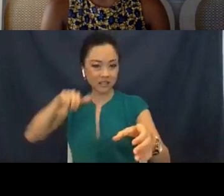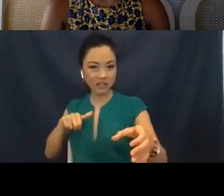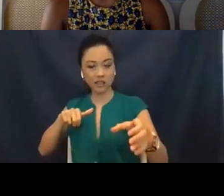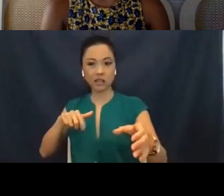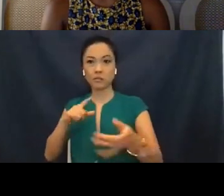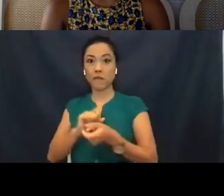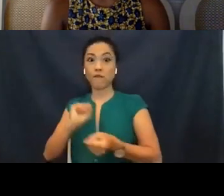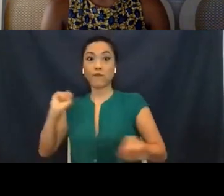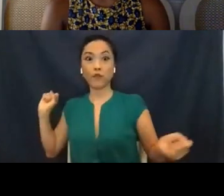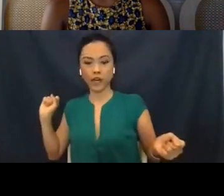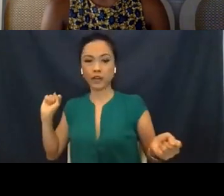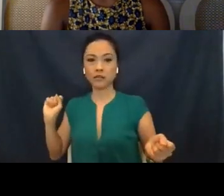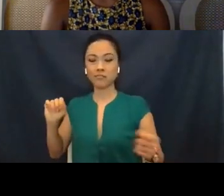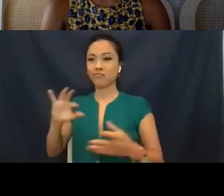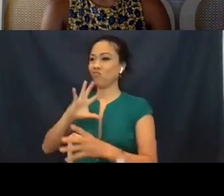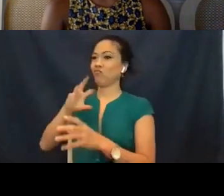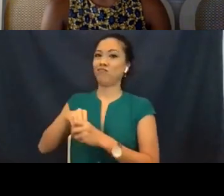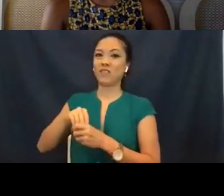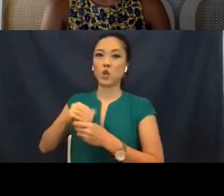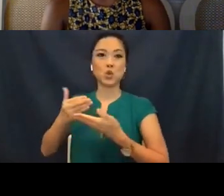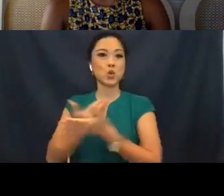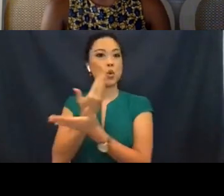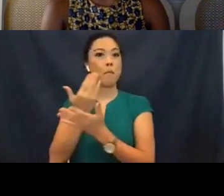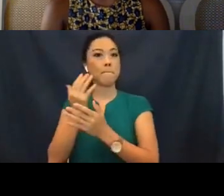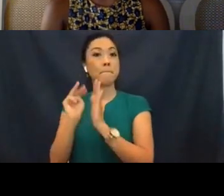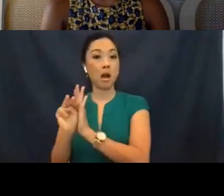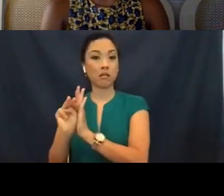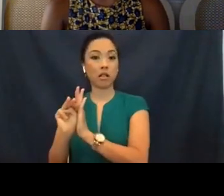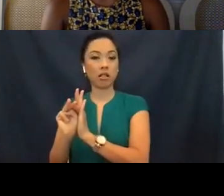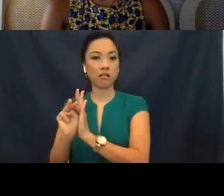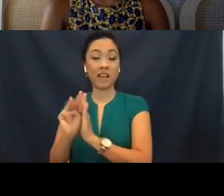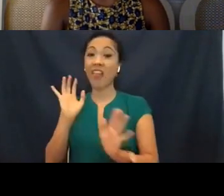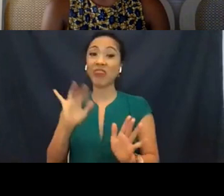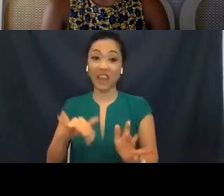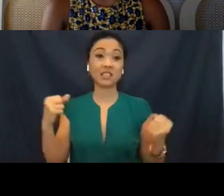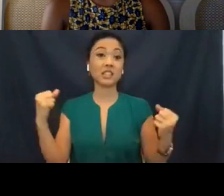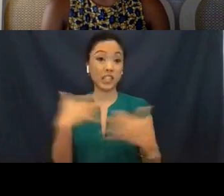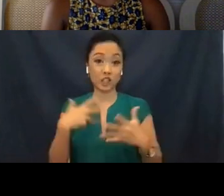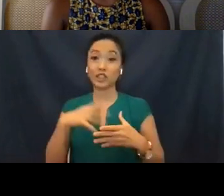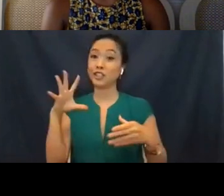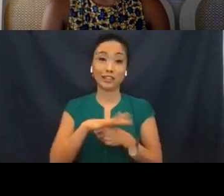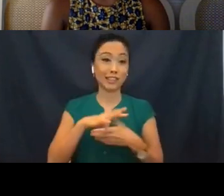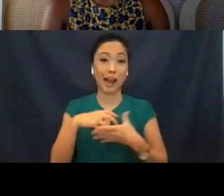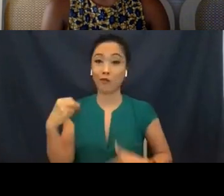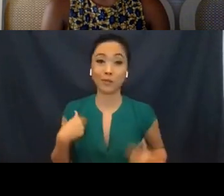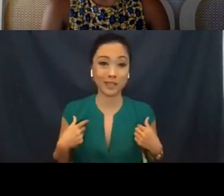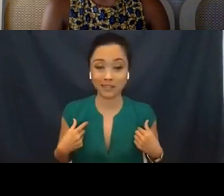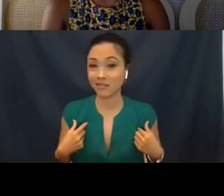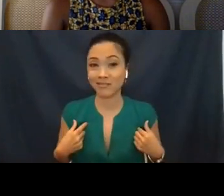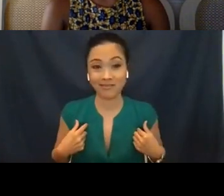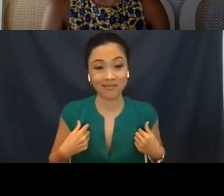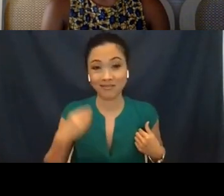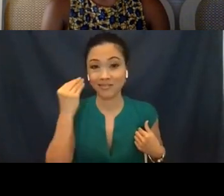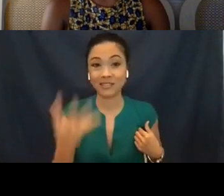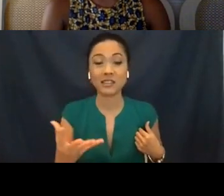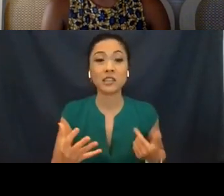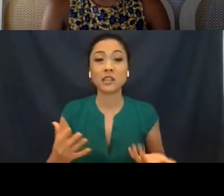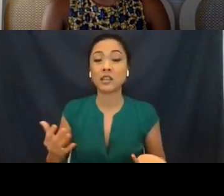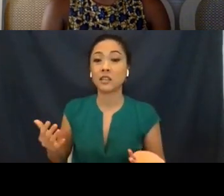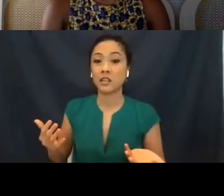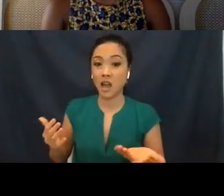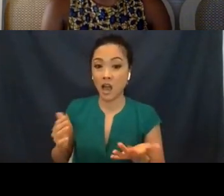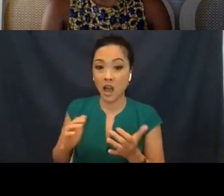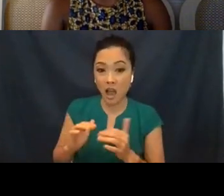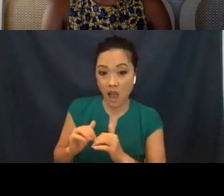the s**t out of me because how I have my weeks and how I pay my dancers is based on how many weeks of touring